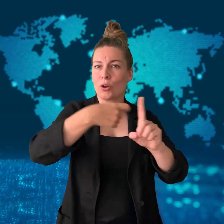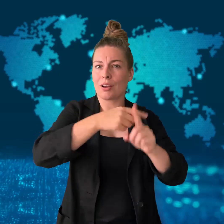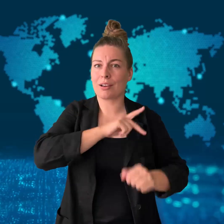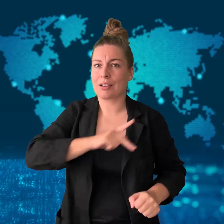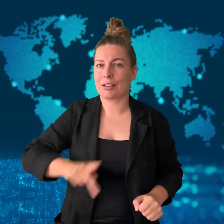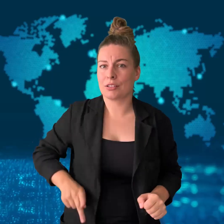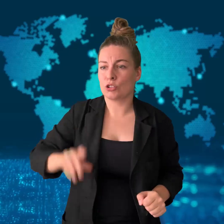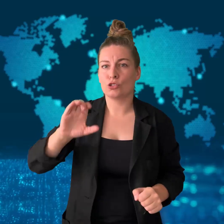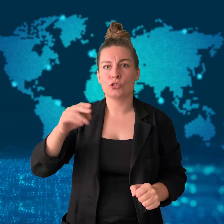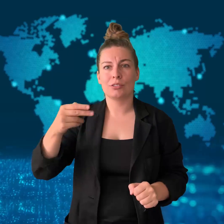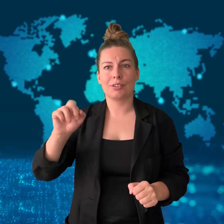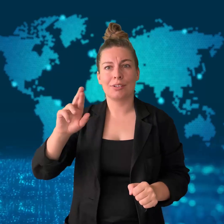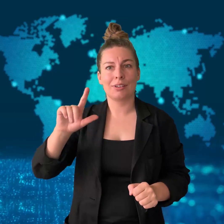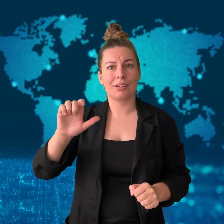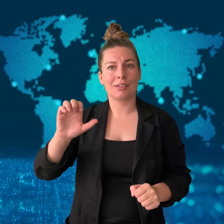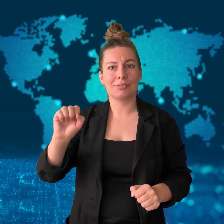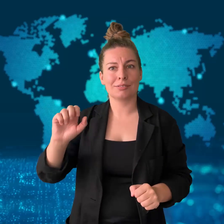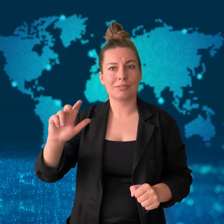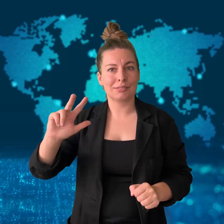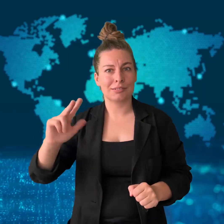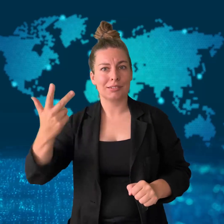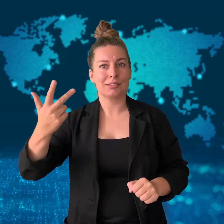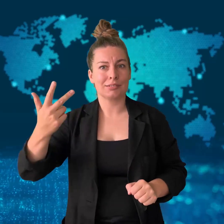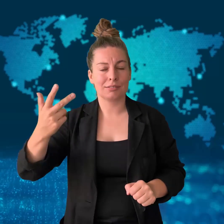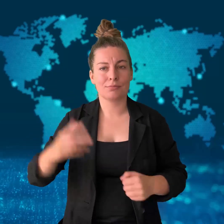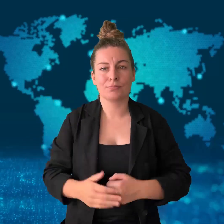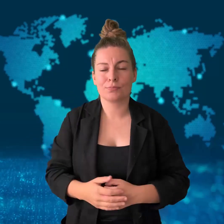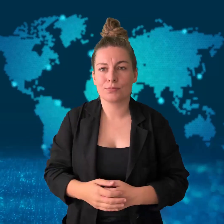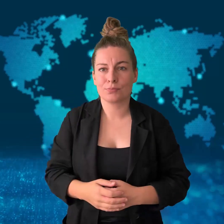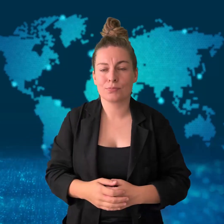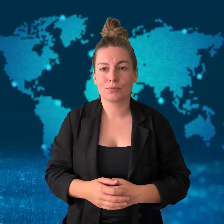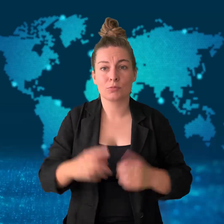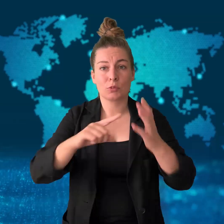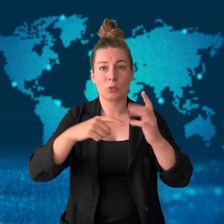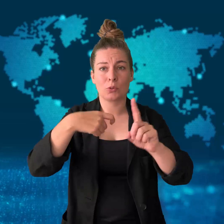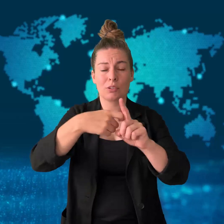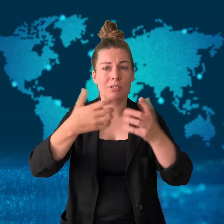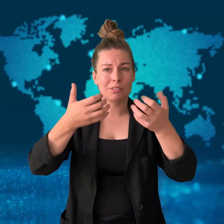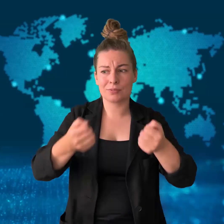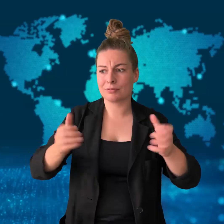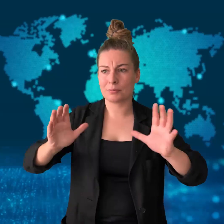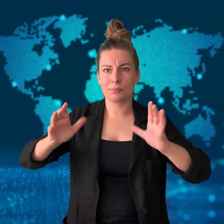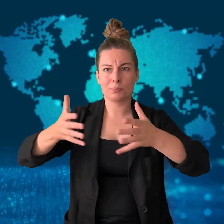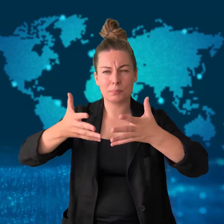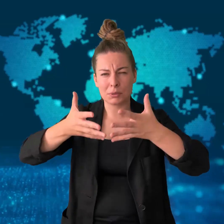Britain's largest anti-monarchist group, called the Republic,